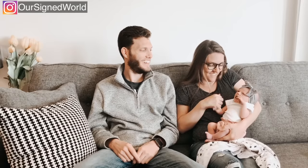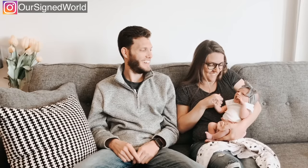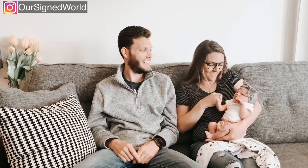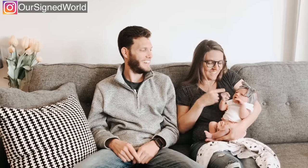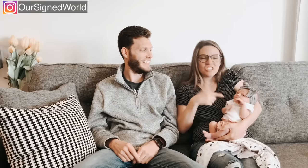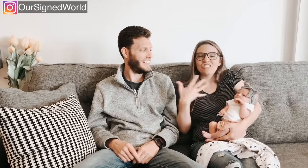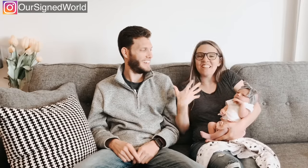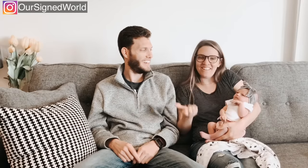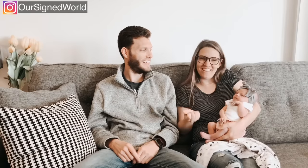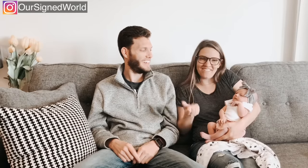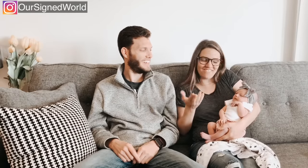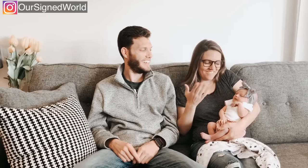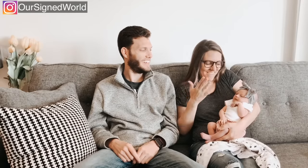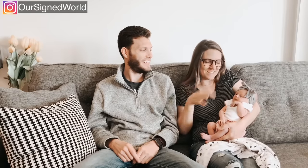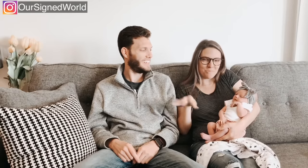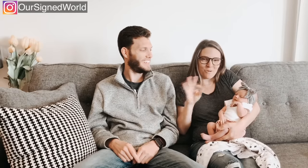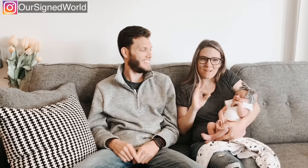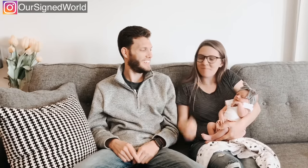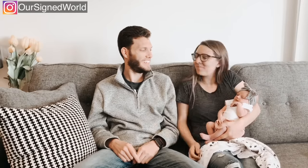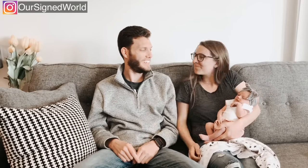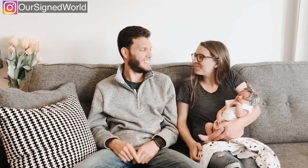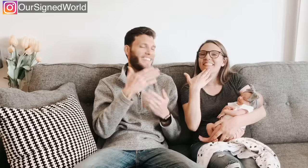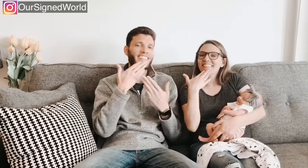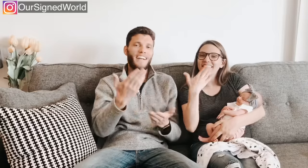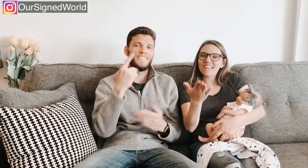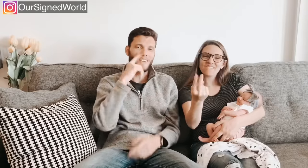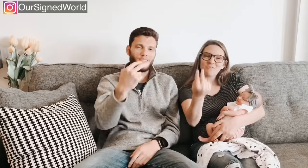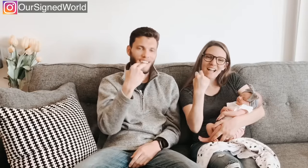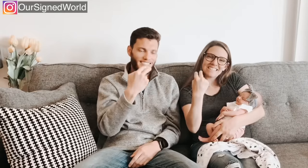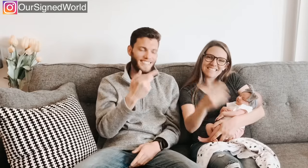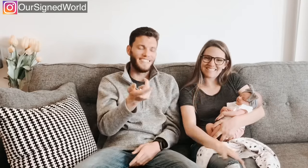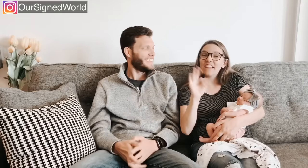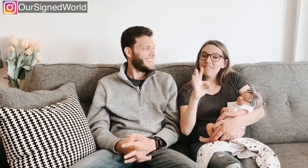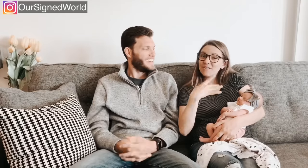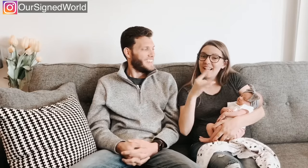She's healthy. That's most important. Thank you for watching!